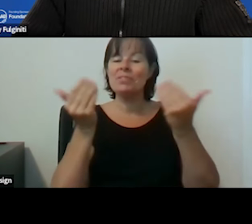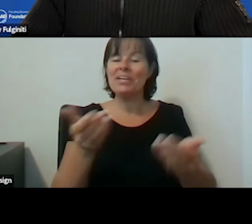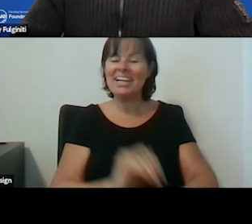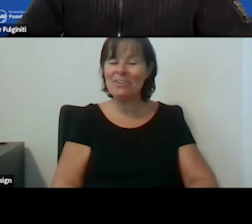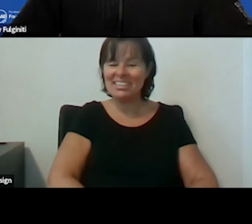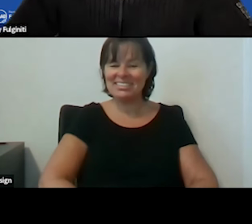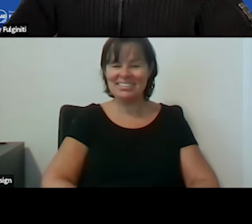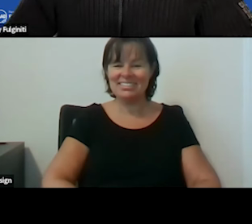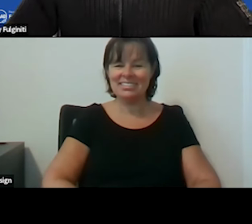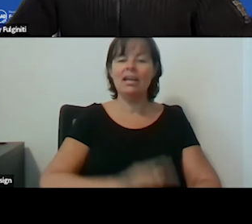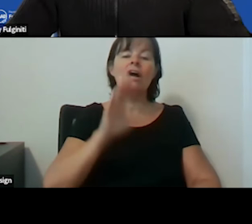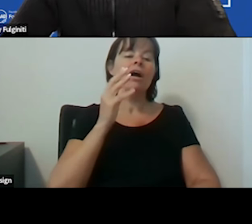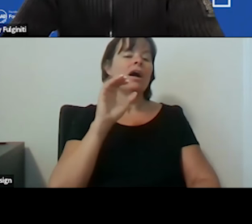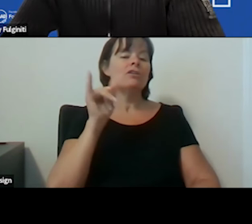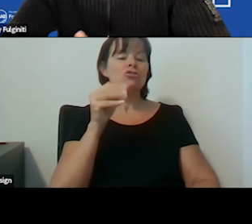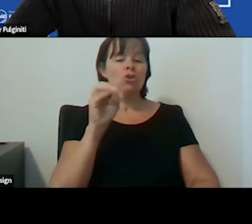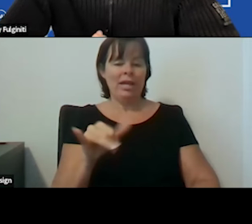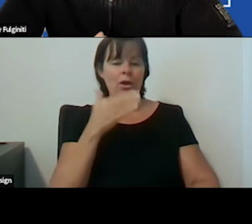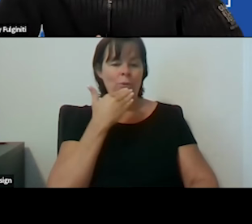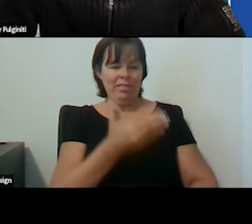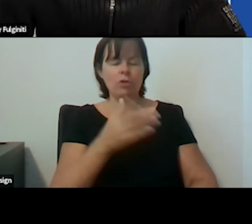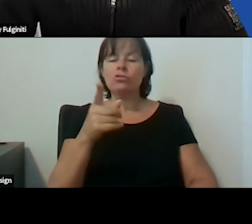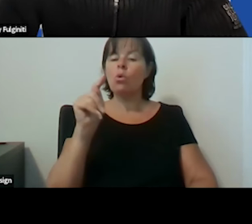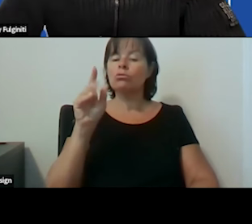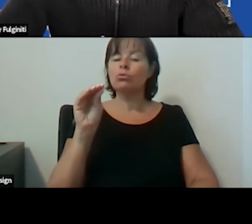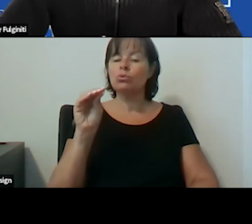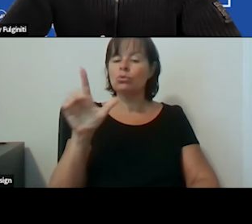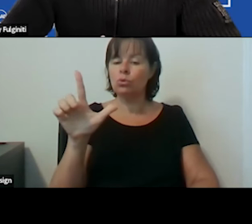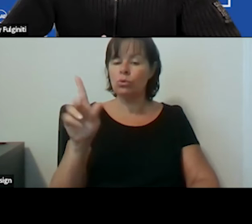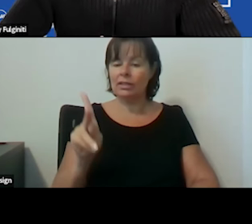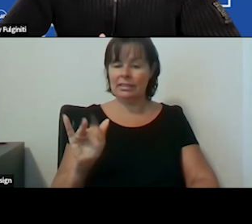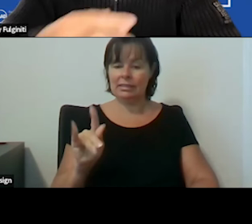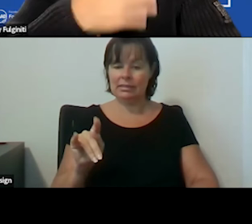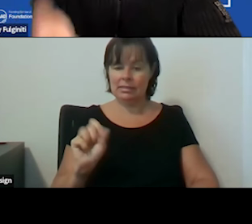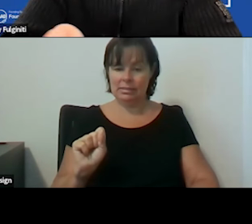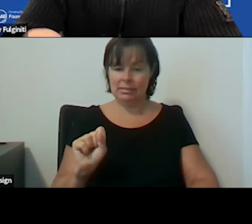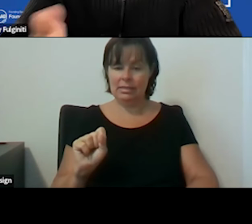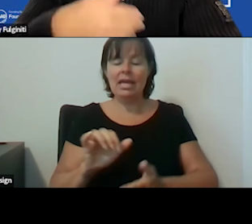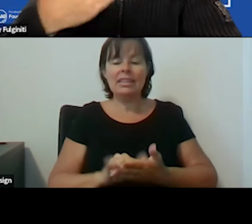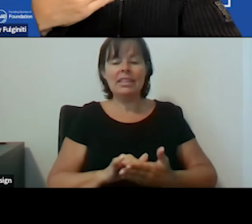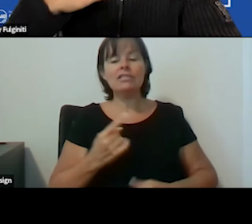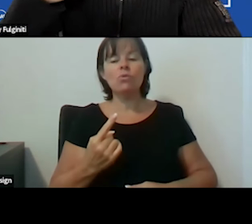okay thank you so tool kits um so this is one of the this is one of the ways that I've been trying